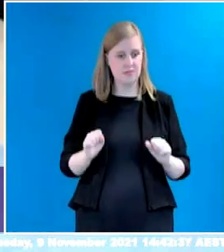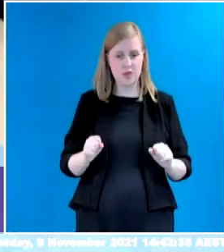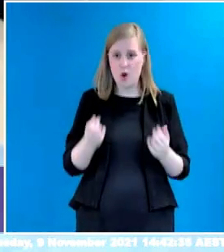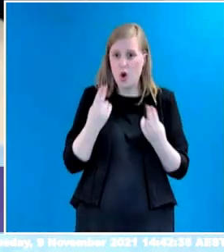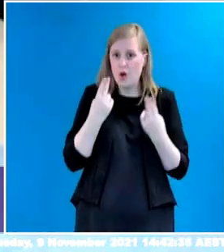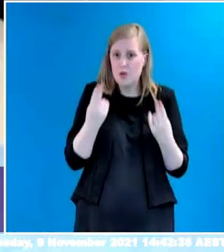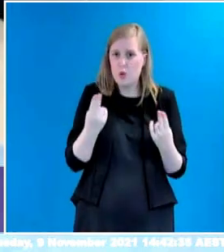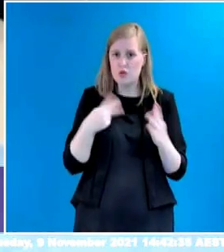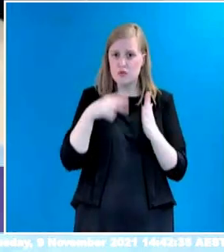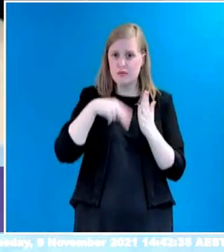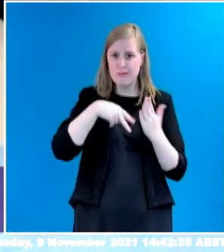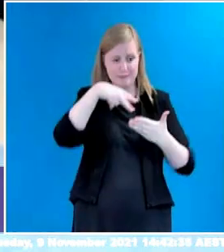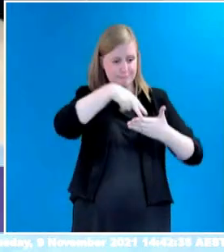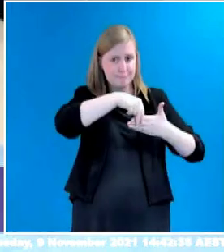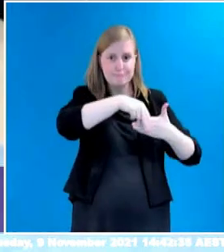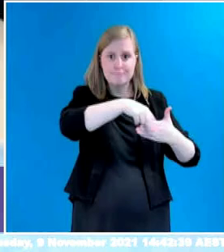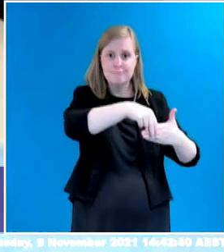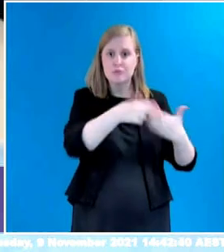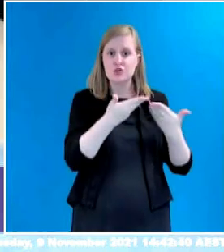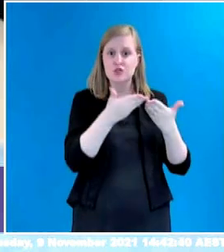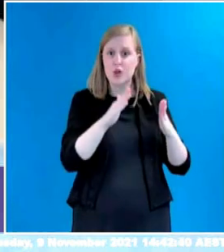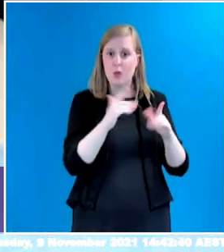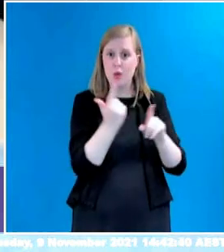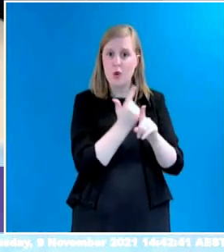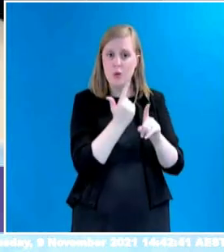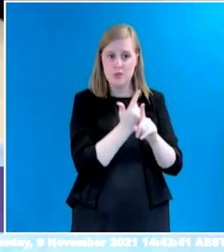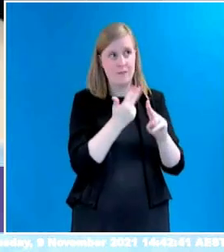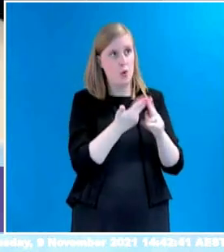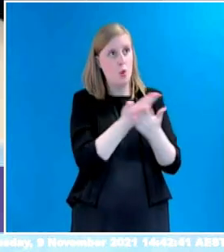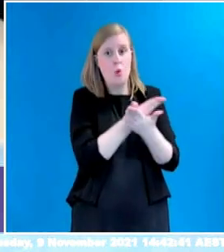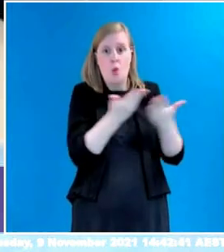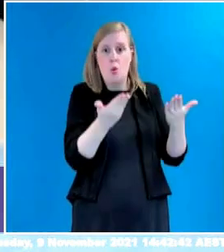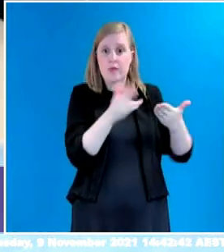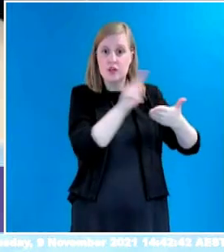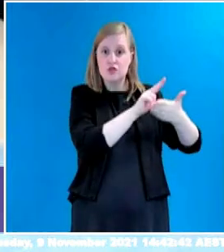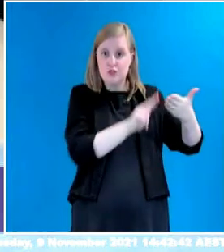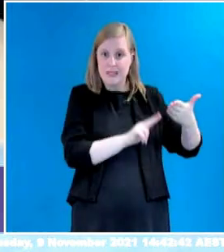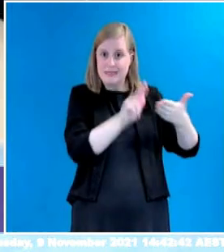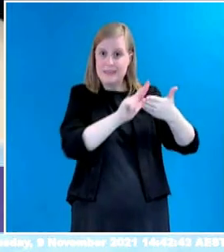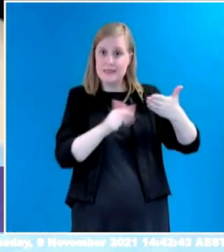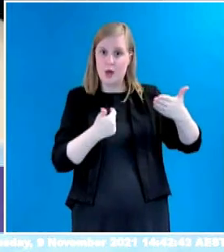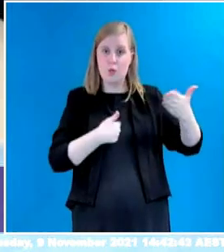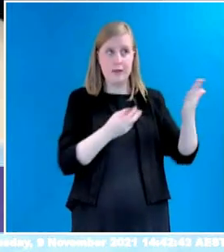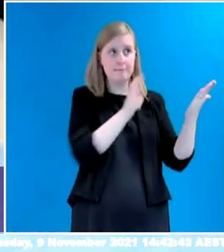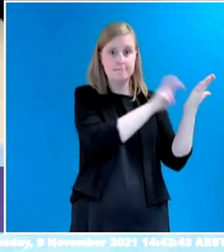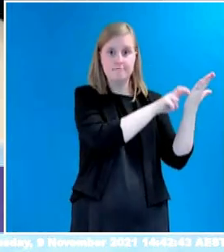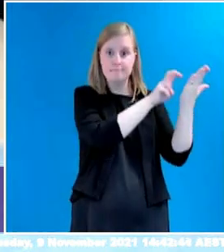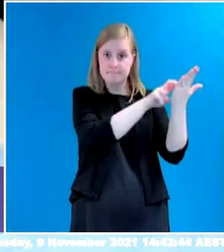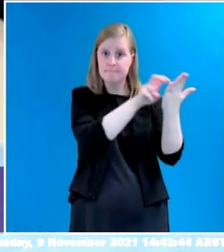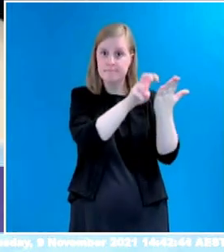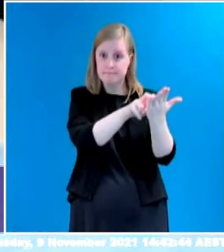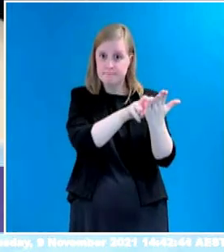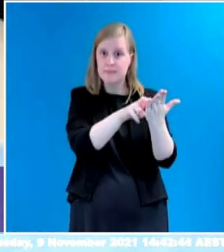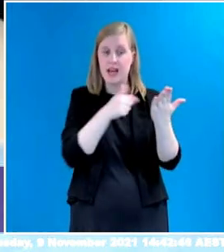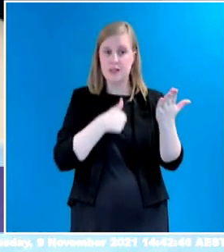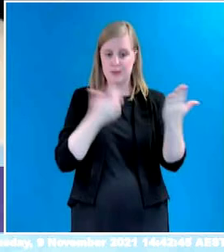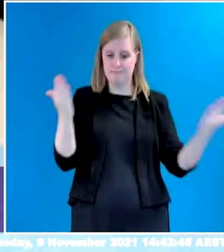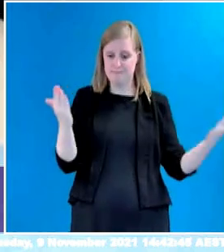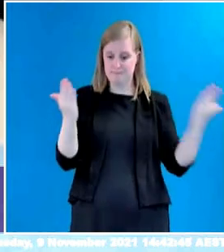treaties and conventions as we consider the relevance and applicability of Australian laws, so we will have regard to them.